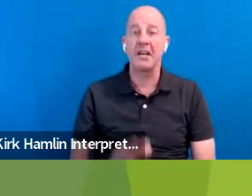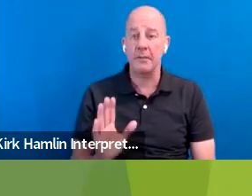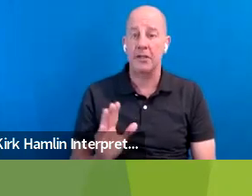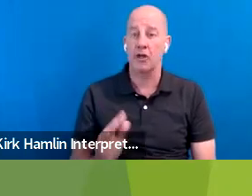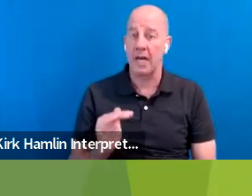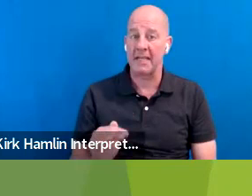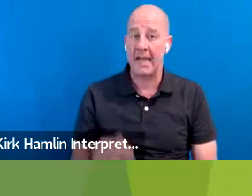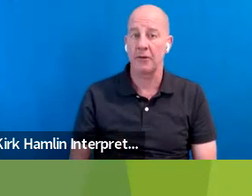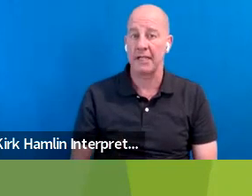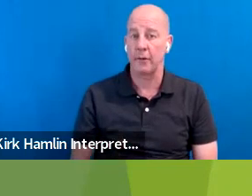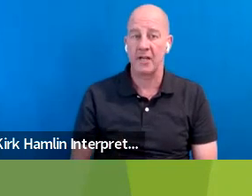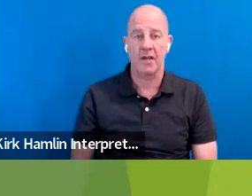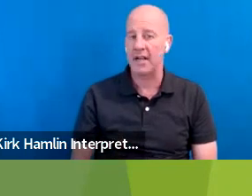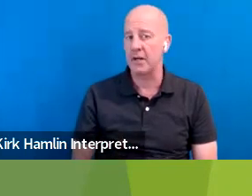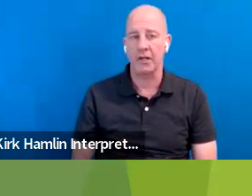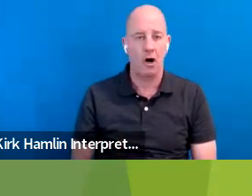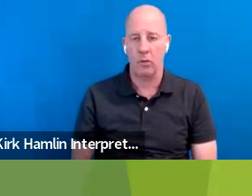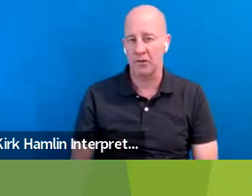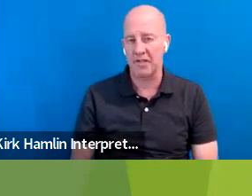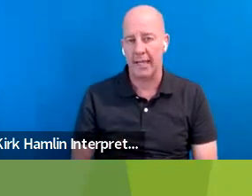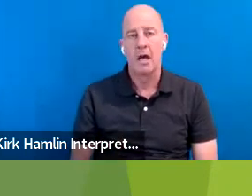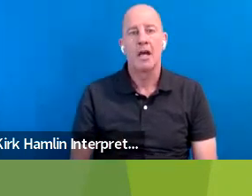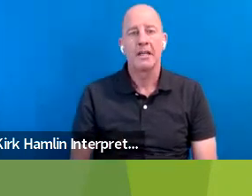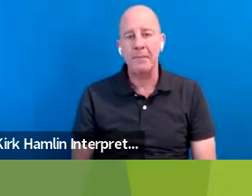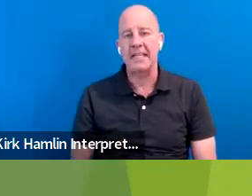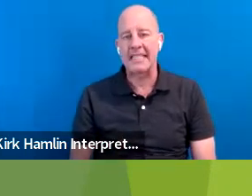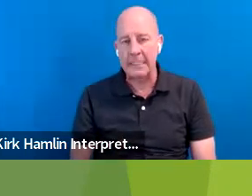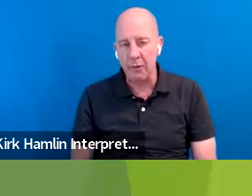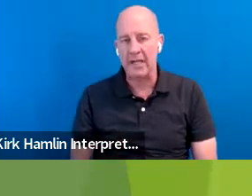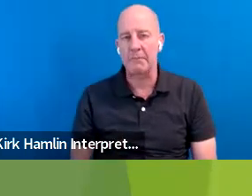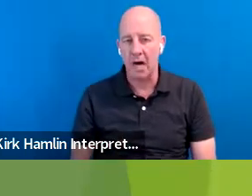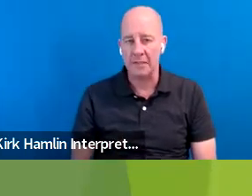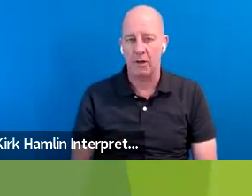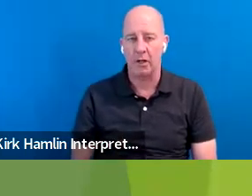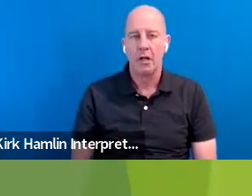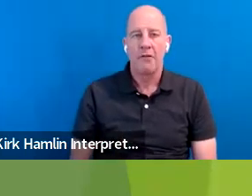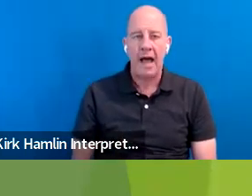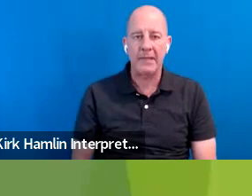This doesn't mean you're dumbing down the information. That's not at all what we're saying. Keeping I simple as possible.